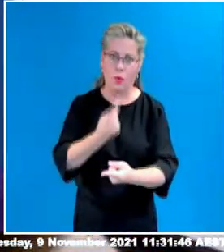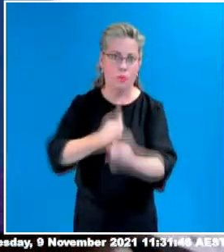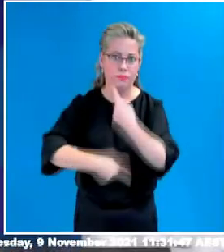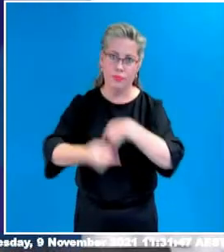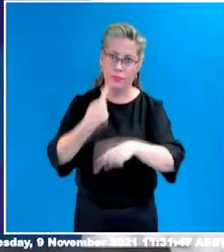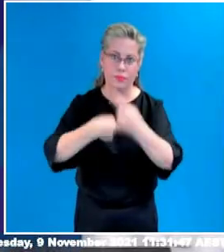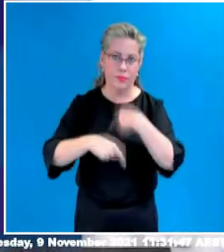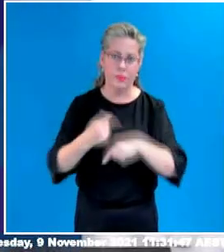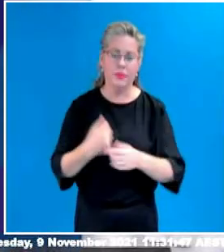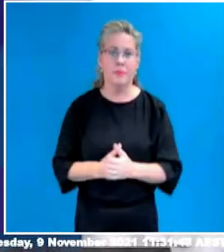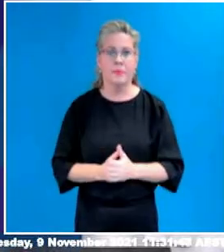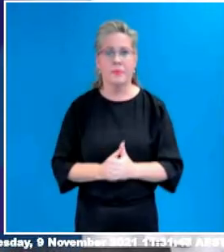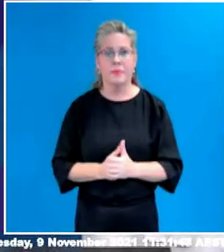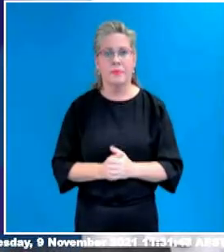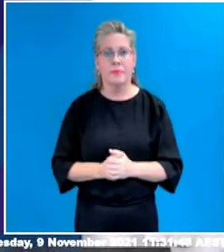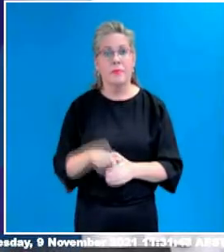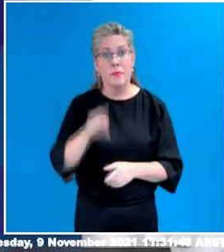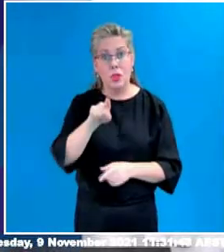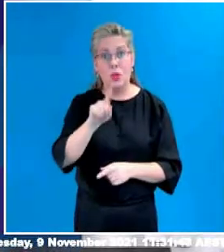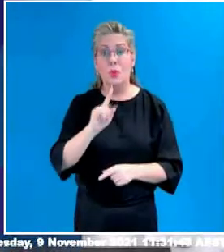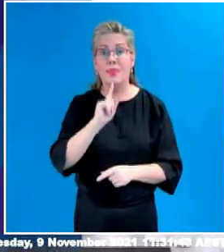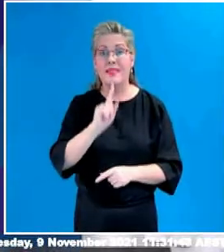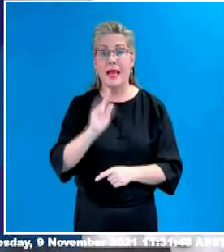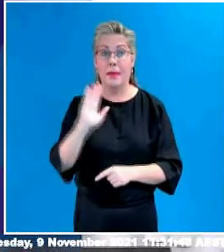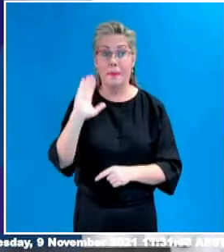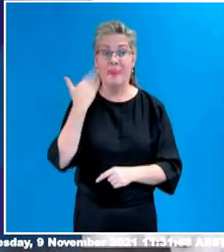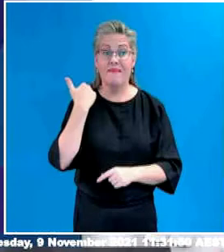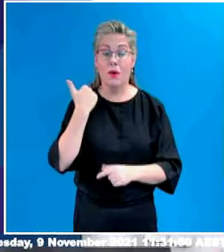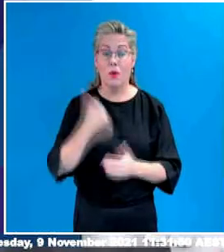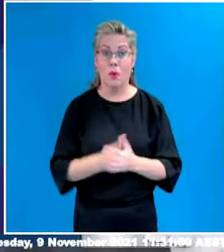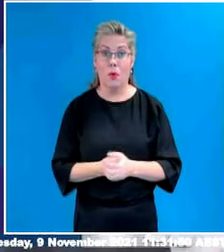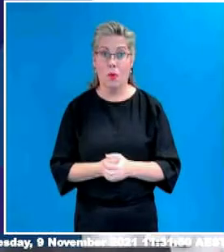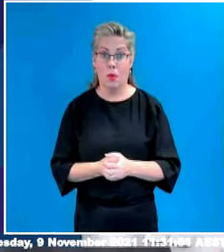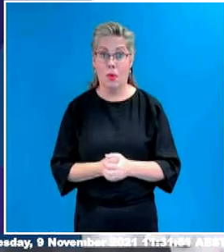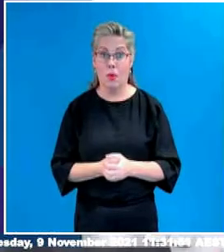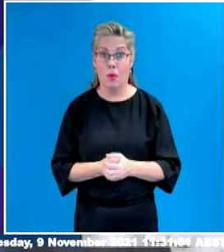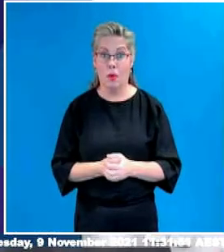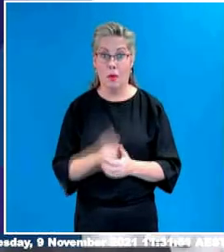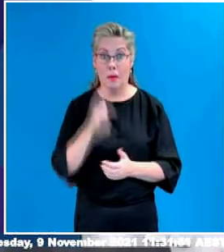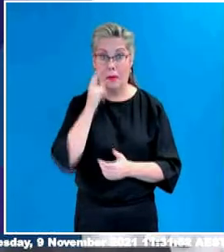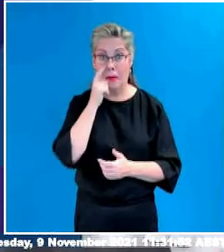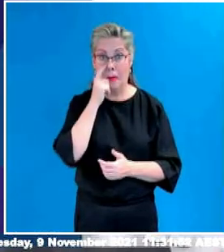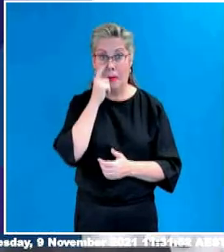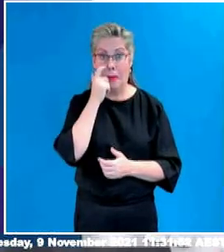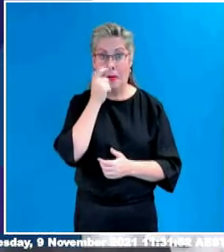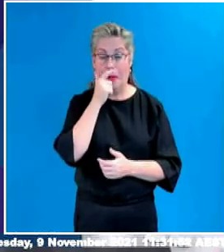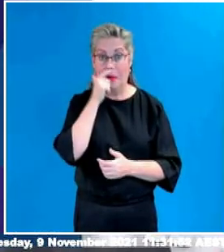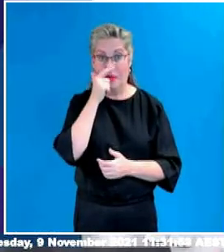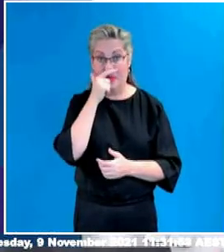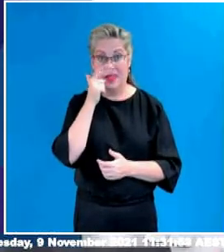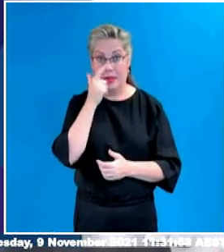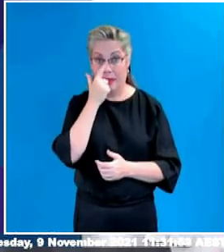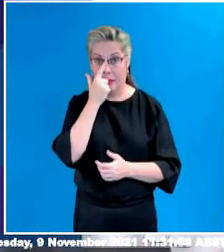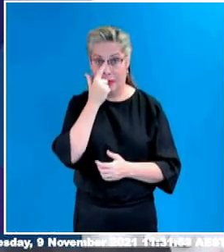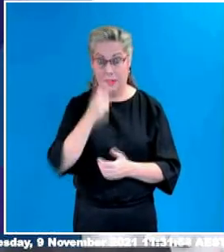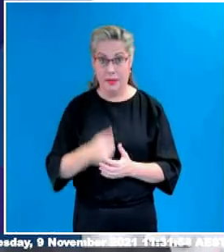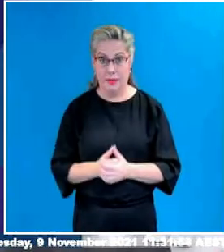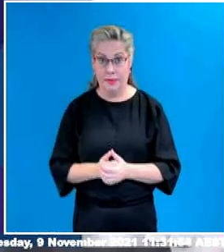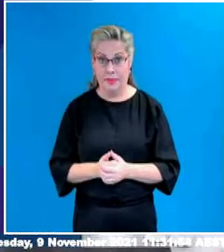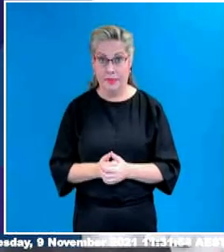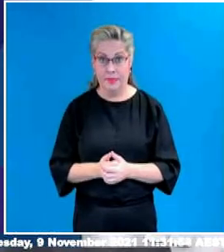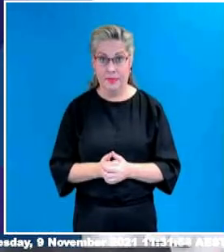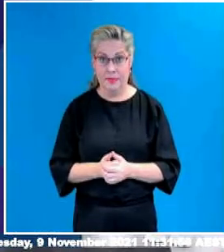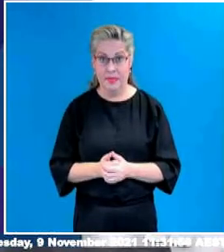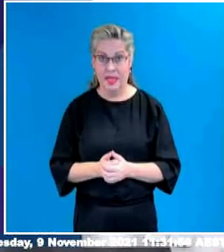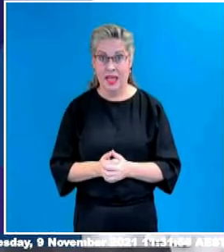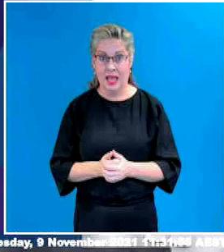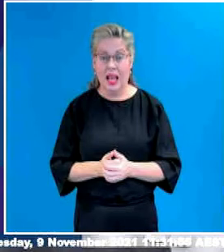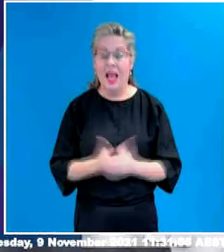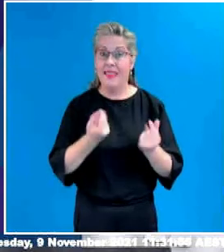You said in the Guiding Principles on Business and Human Rights, there is very